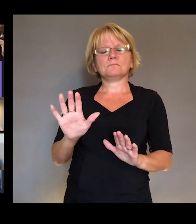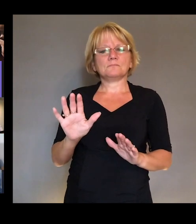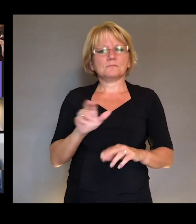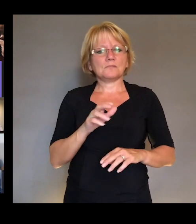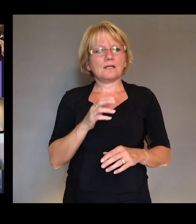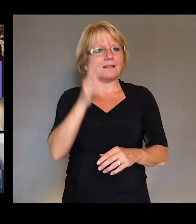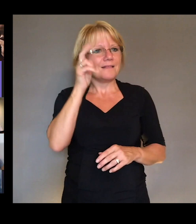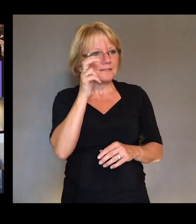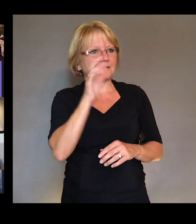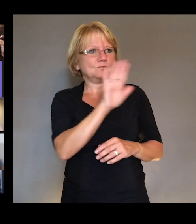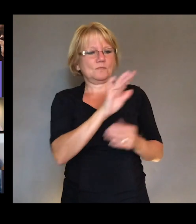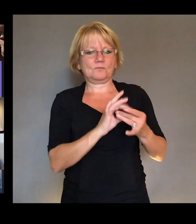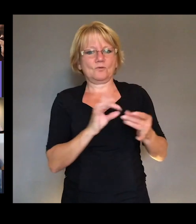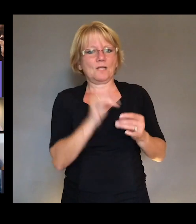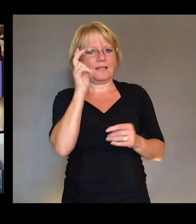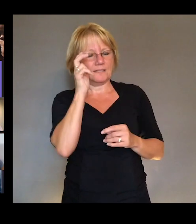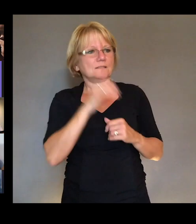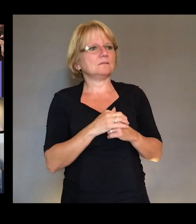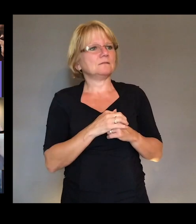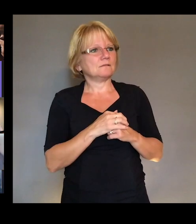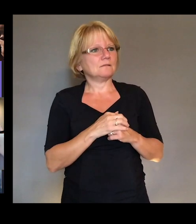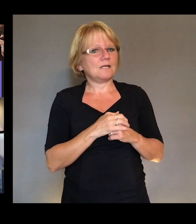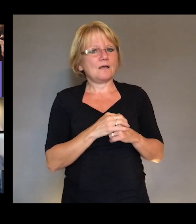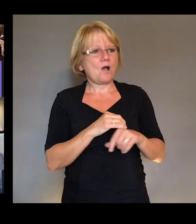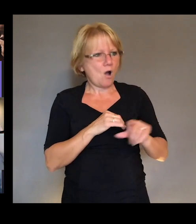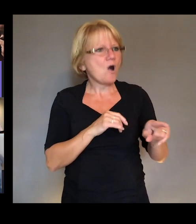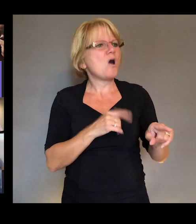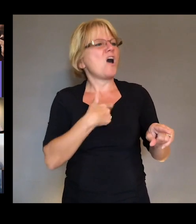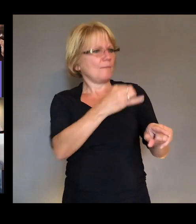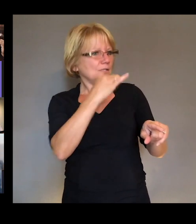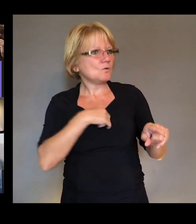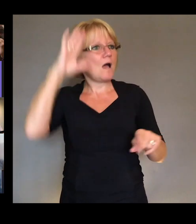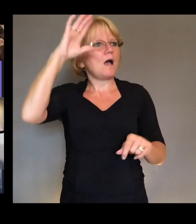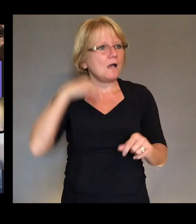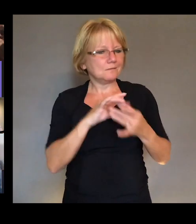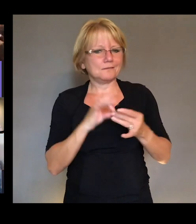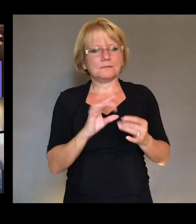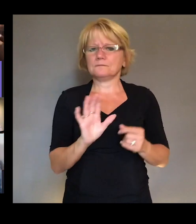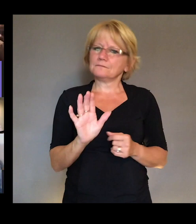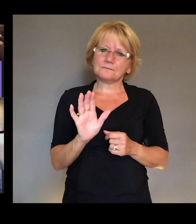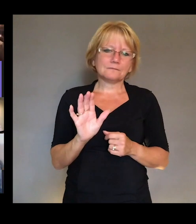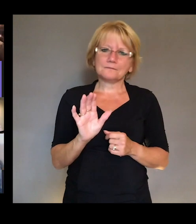and that we need to get ourselves out of our own ways to do this work. And, you know, and to really, you know,